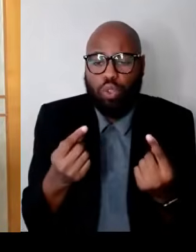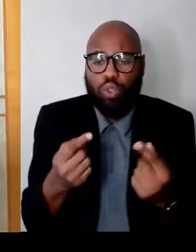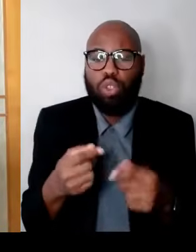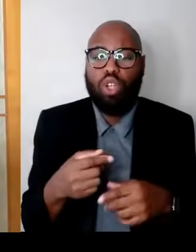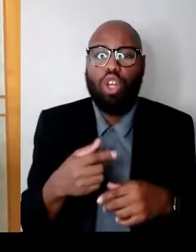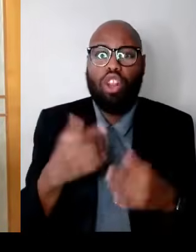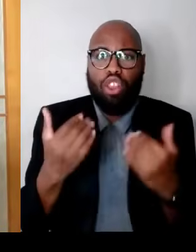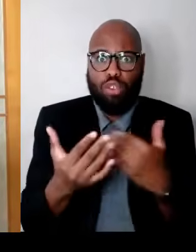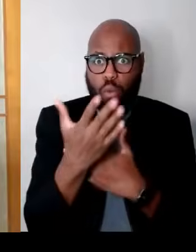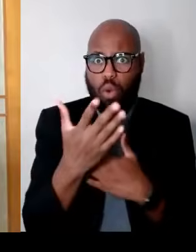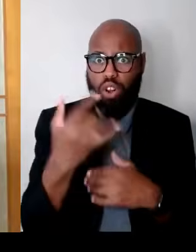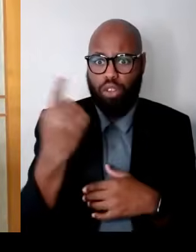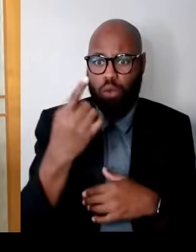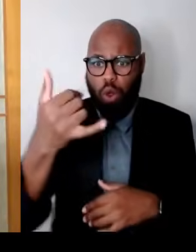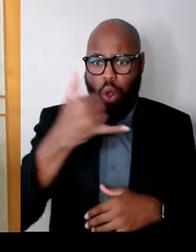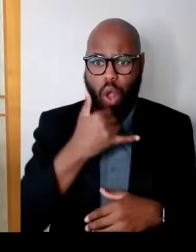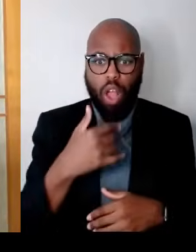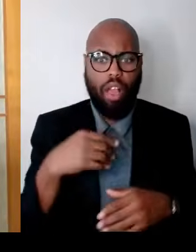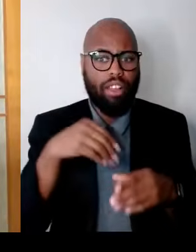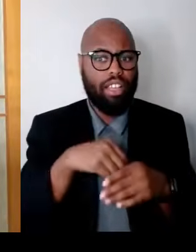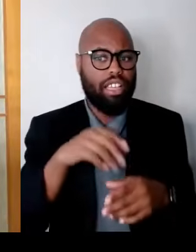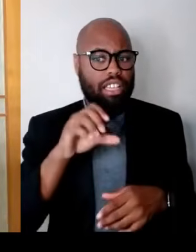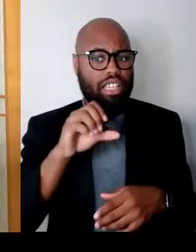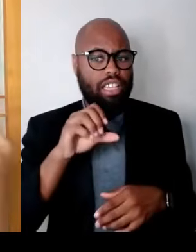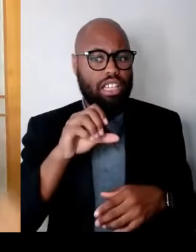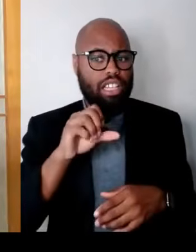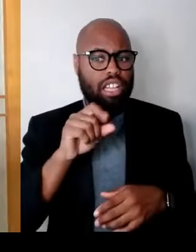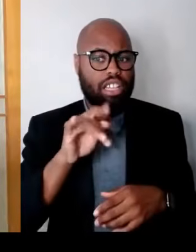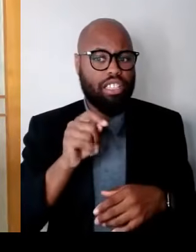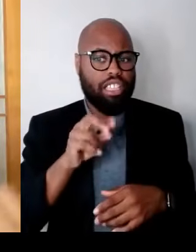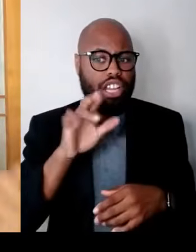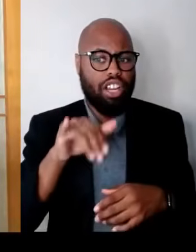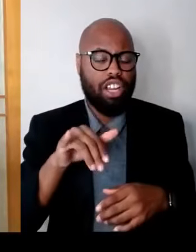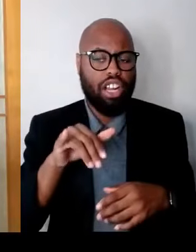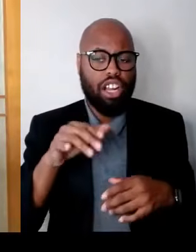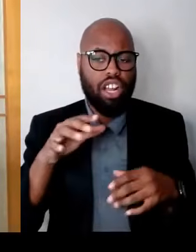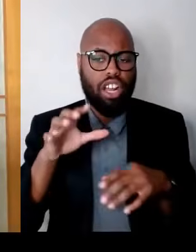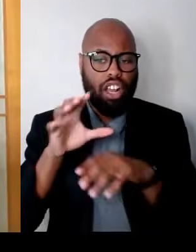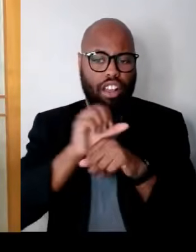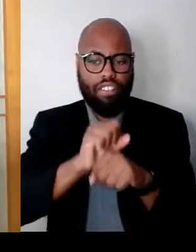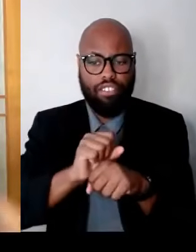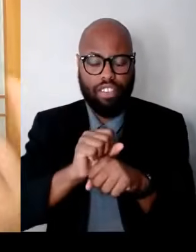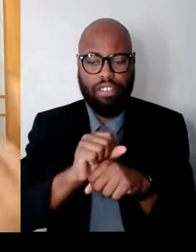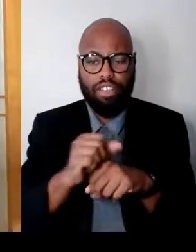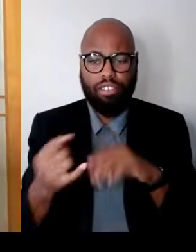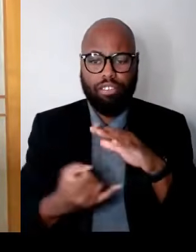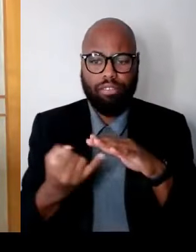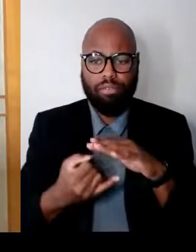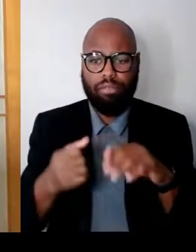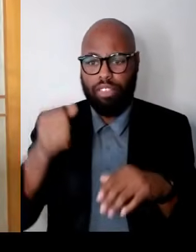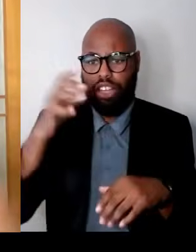"We're in solitary confinement. We've been on hunger strike, but the guy that that is from Africa, the guy is coming to him